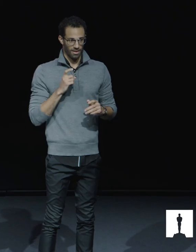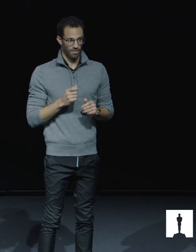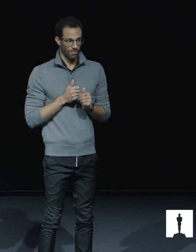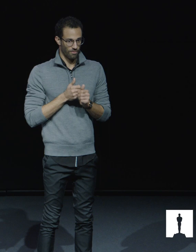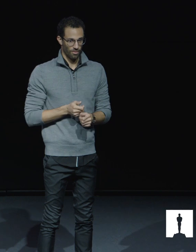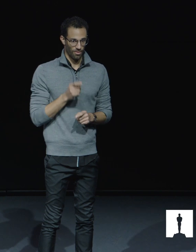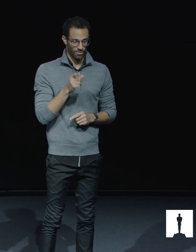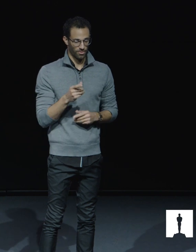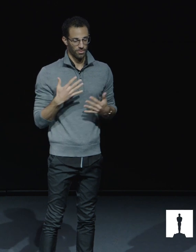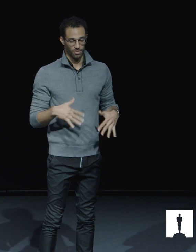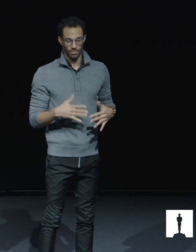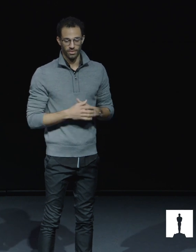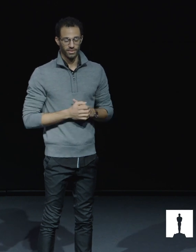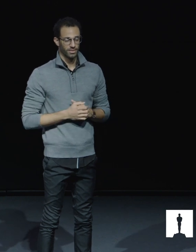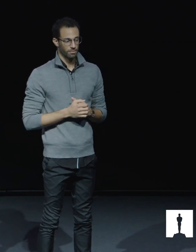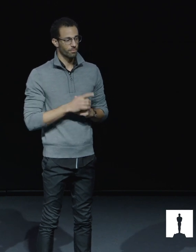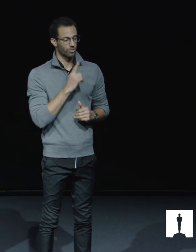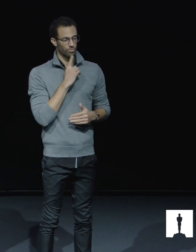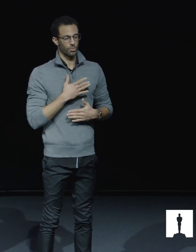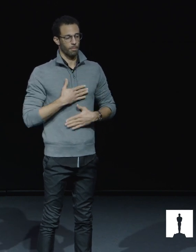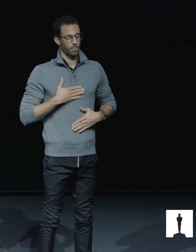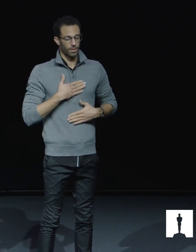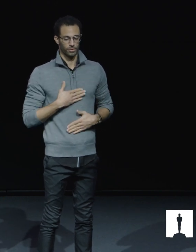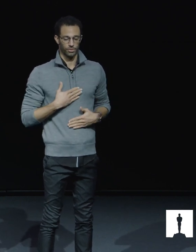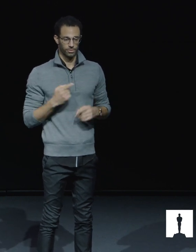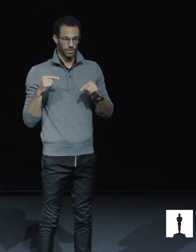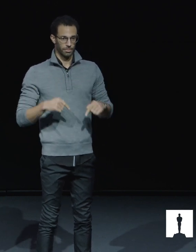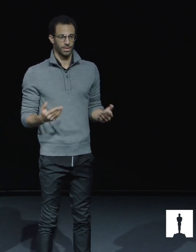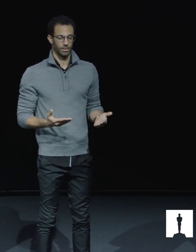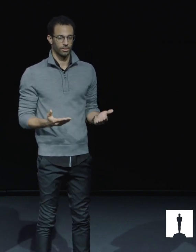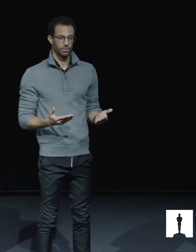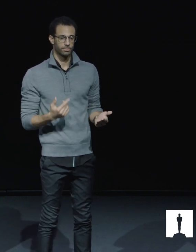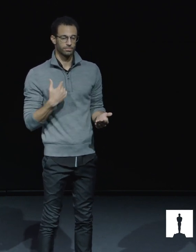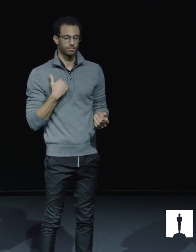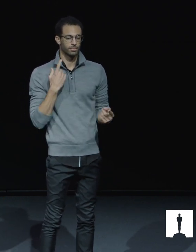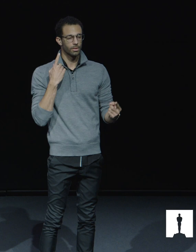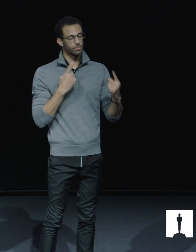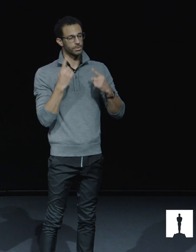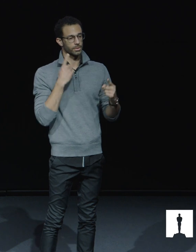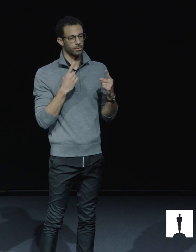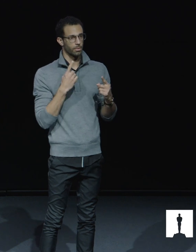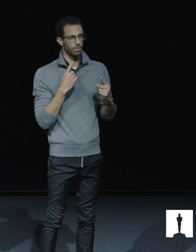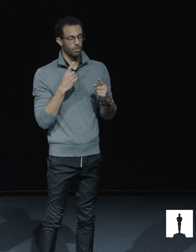So it's a real pleasure to be here. I was thinking a bit about when was the first time